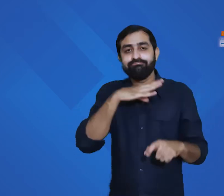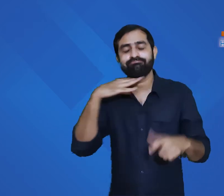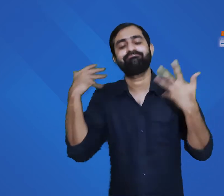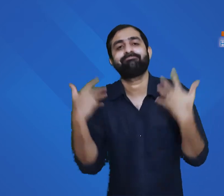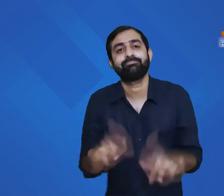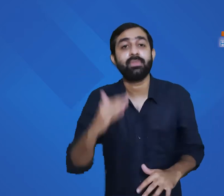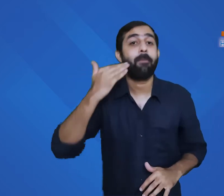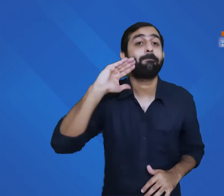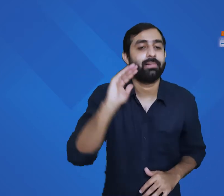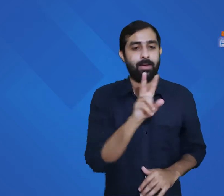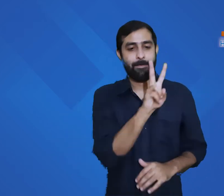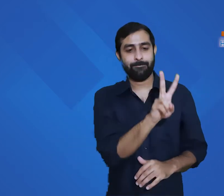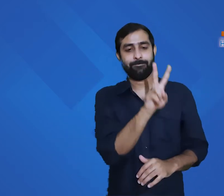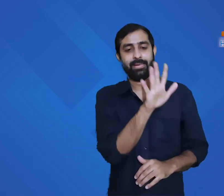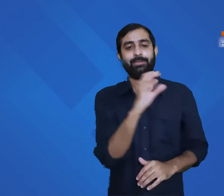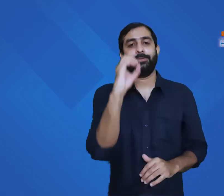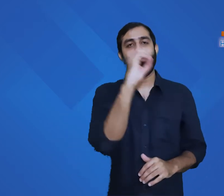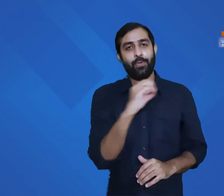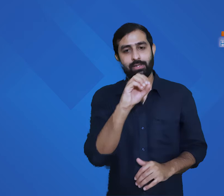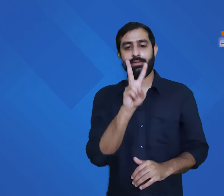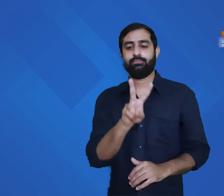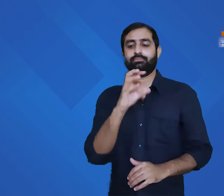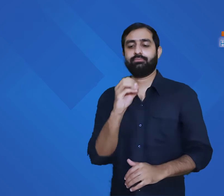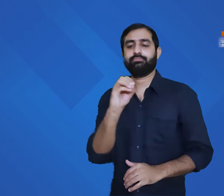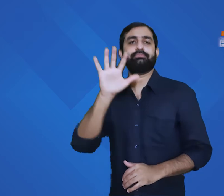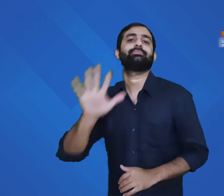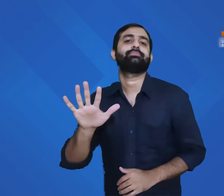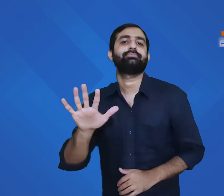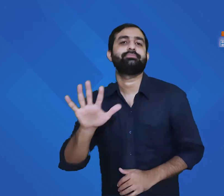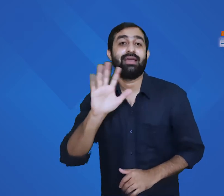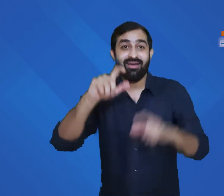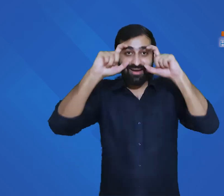and he passed away on the 25th of October 2005.